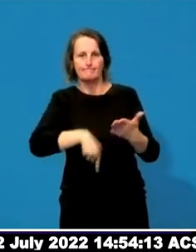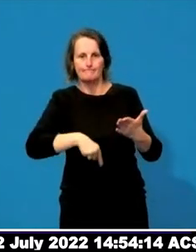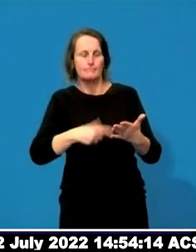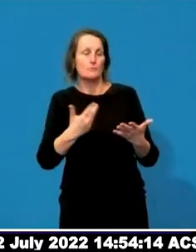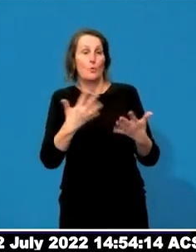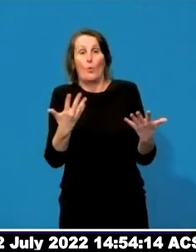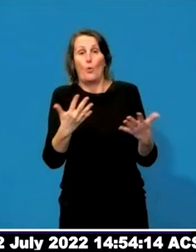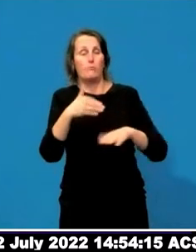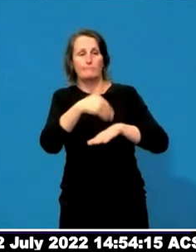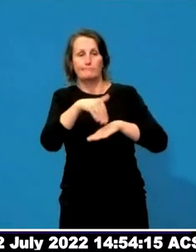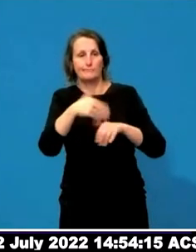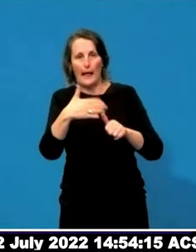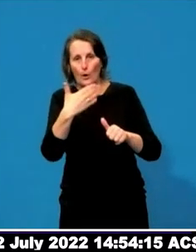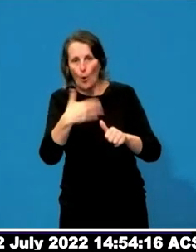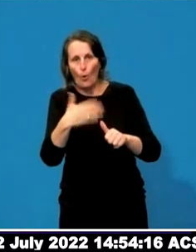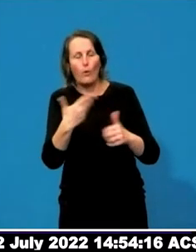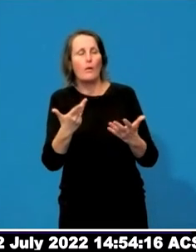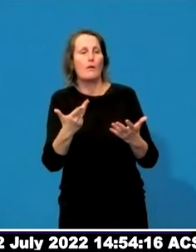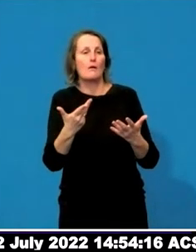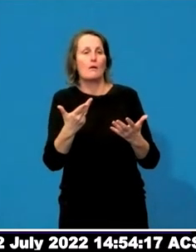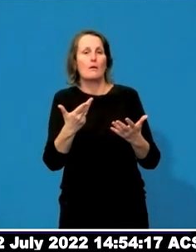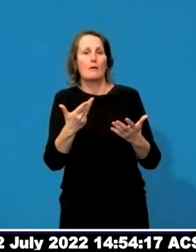or some other issue, and then they just keep adding up.